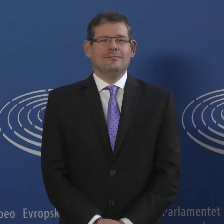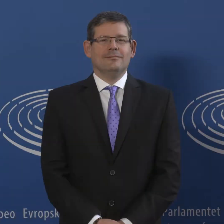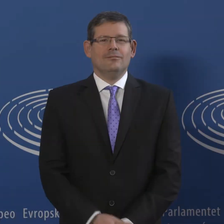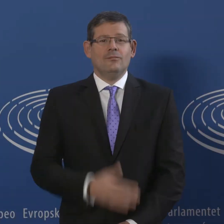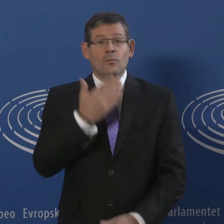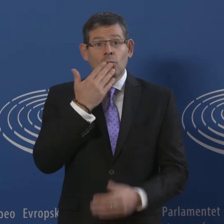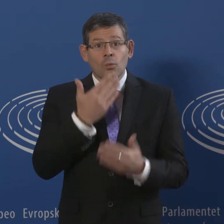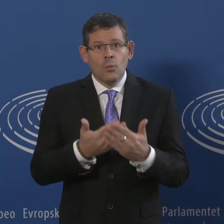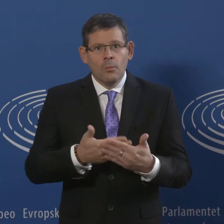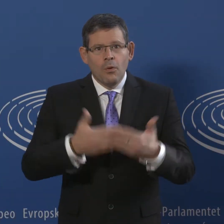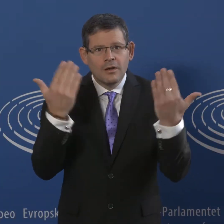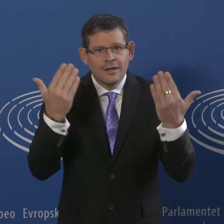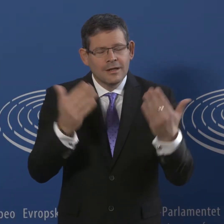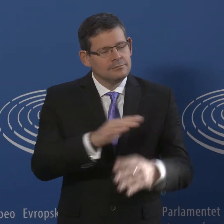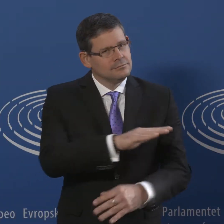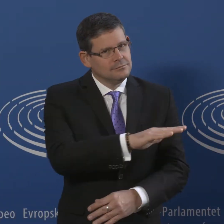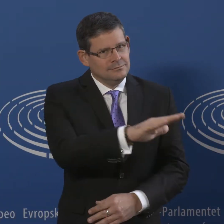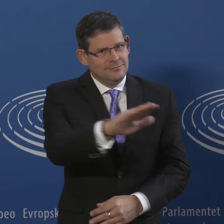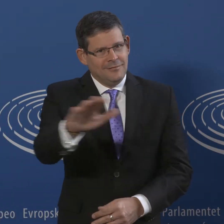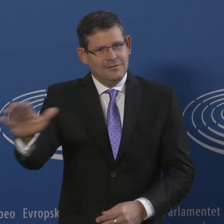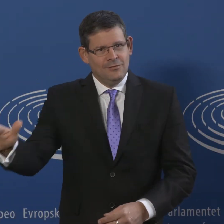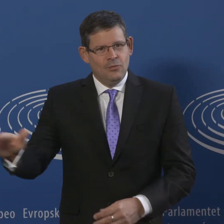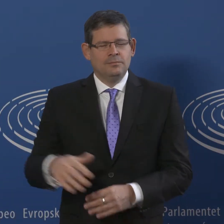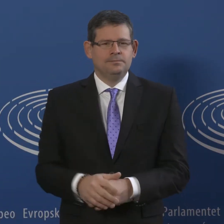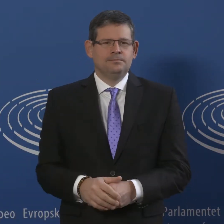Good morning, to everyone!